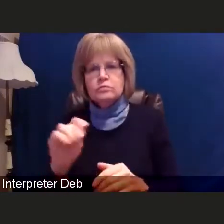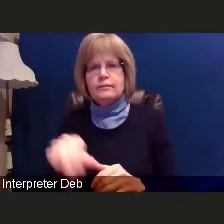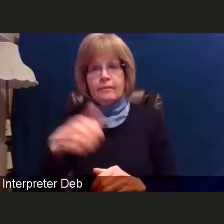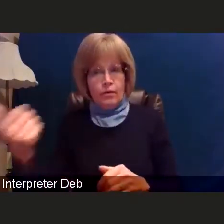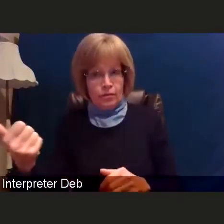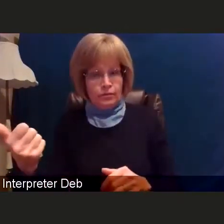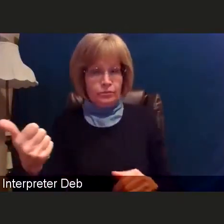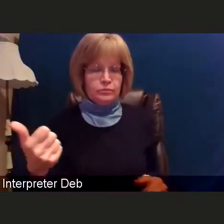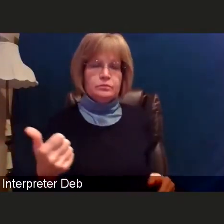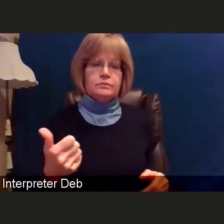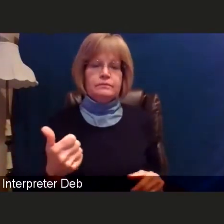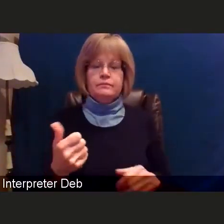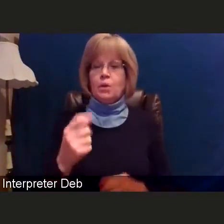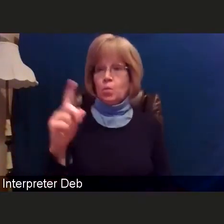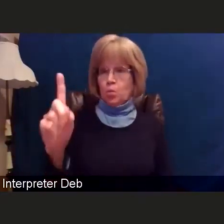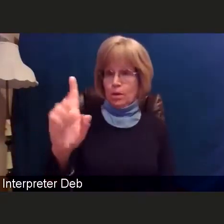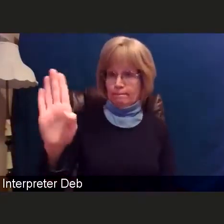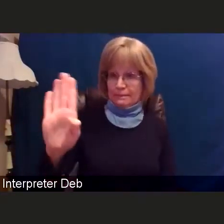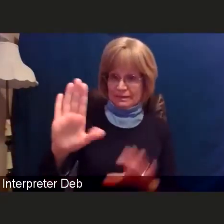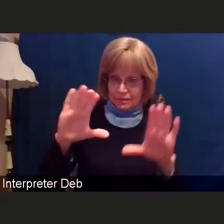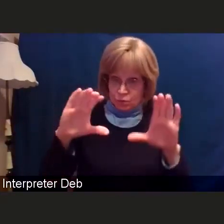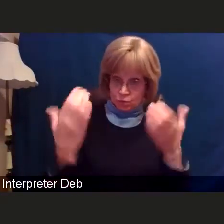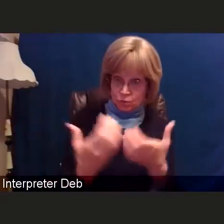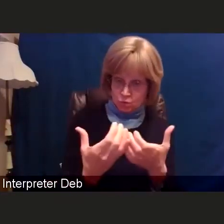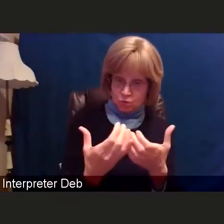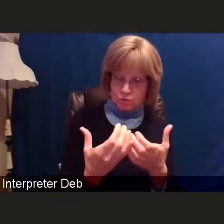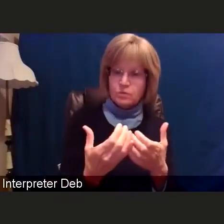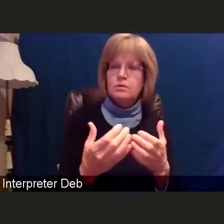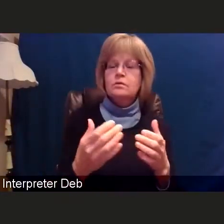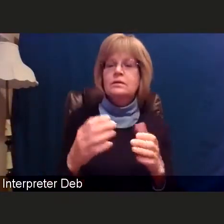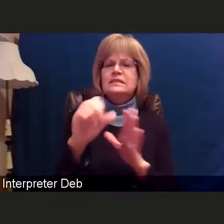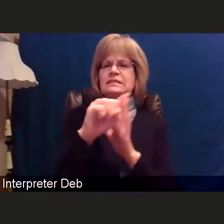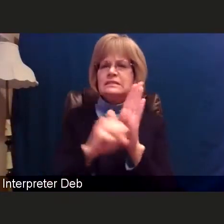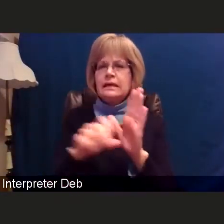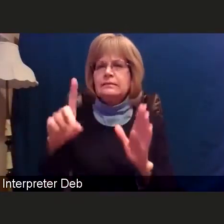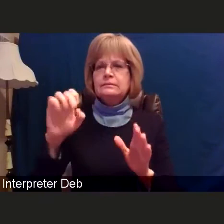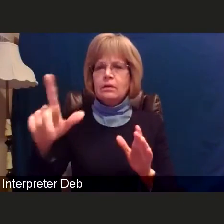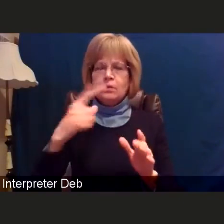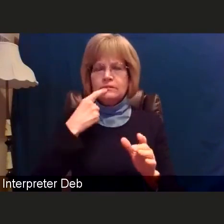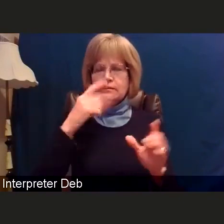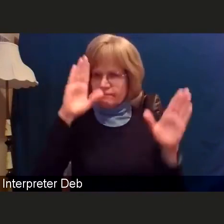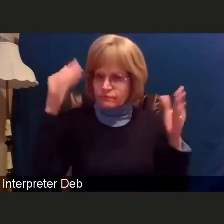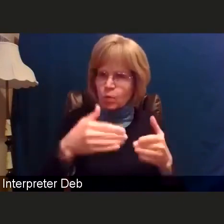with this 1B is to focus on those who are 65 years or older